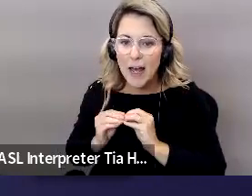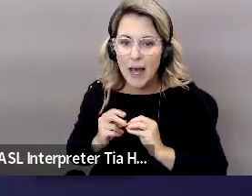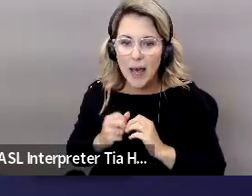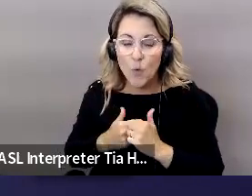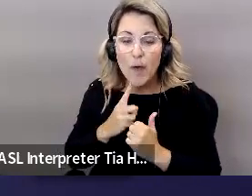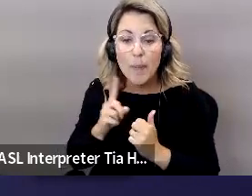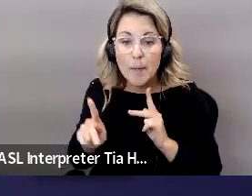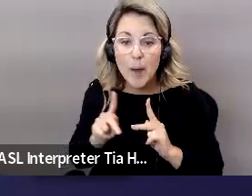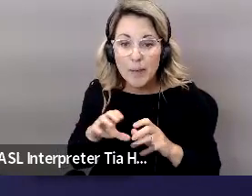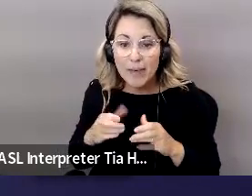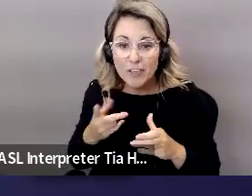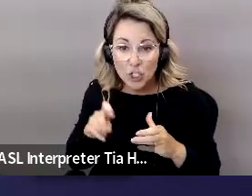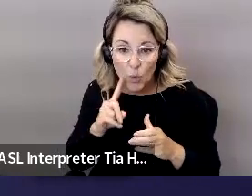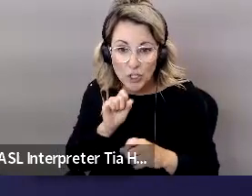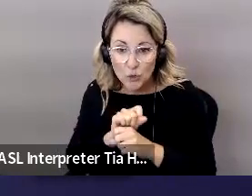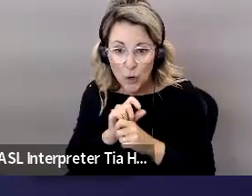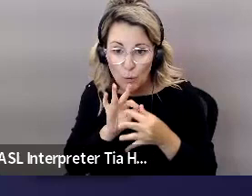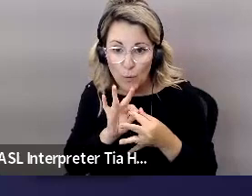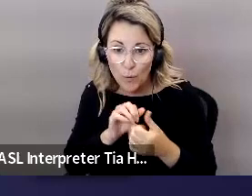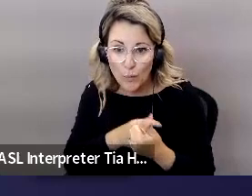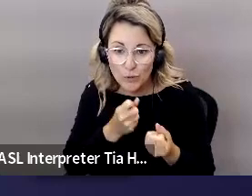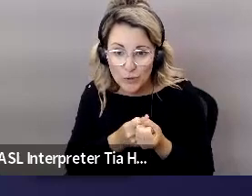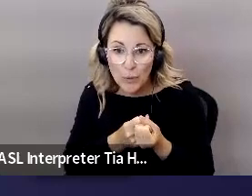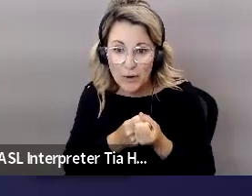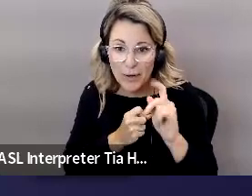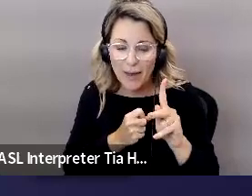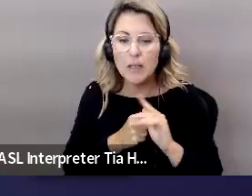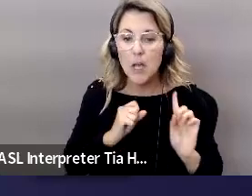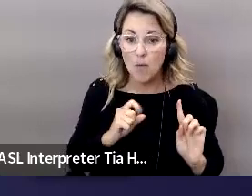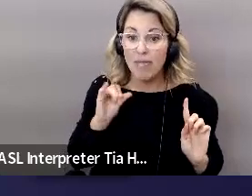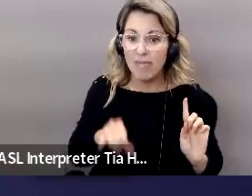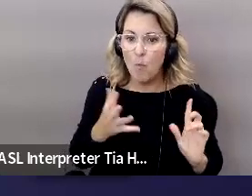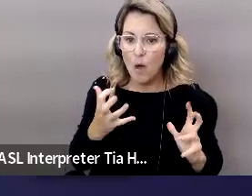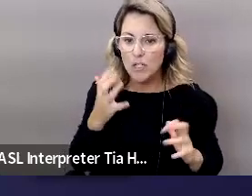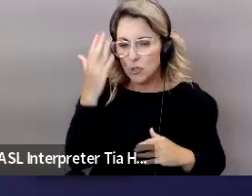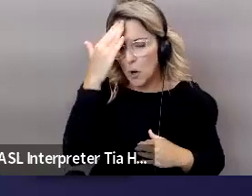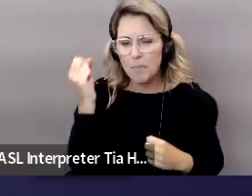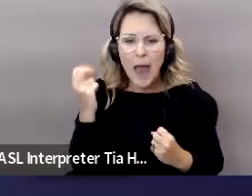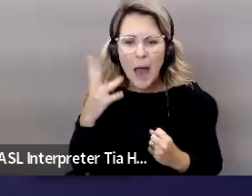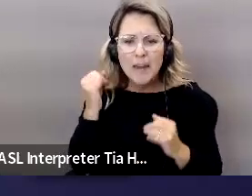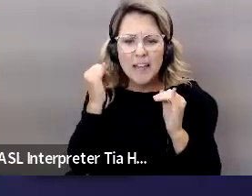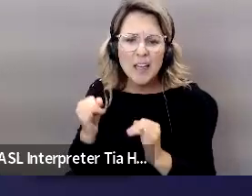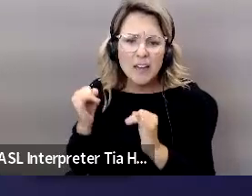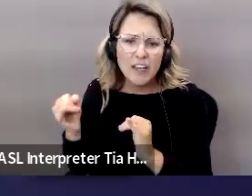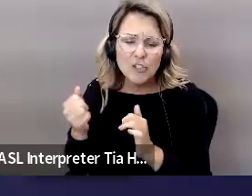example but for this we had to know how many individuals in our target areas with specific